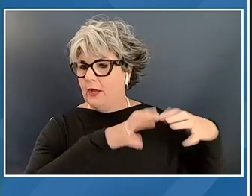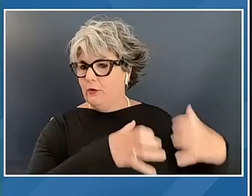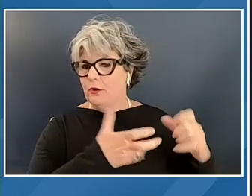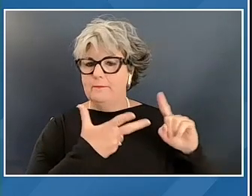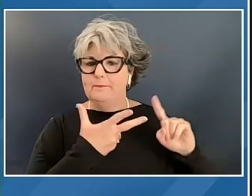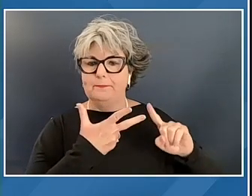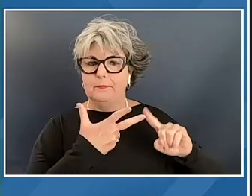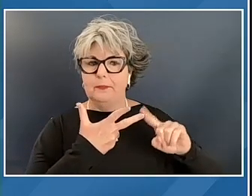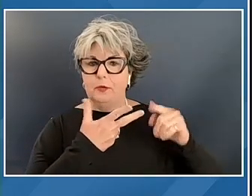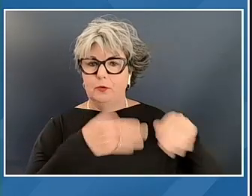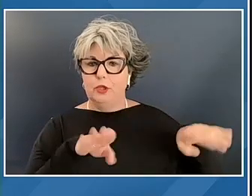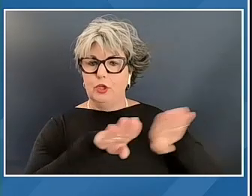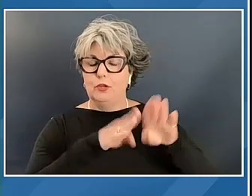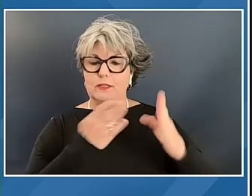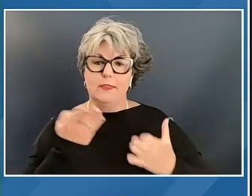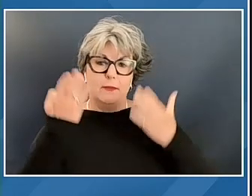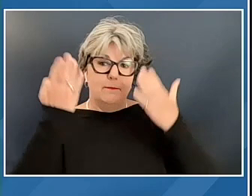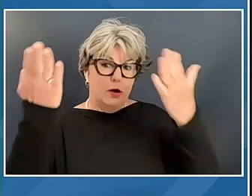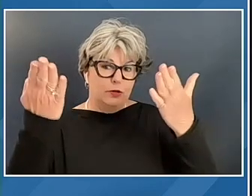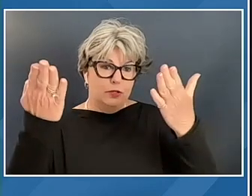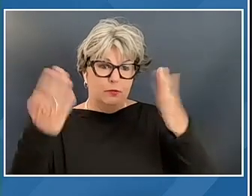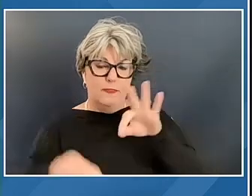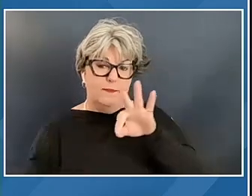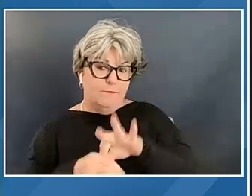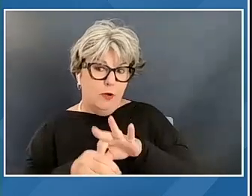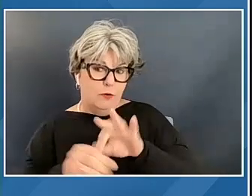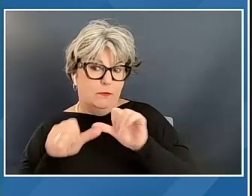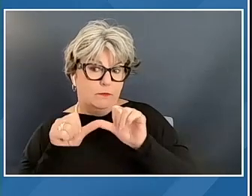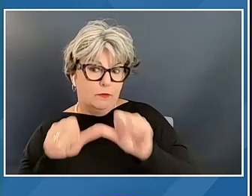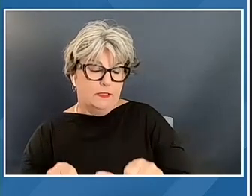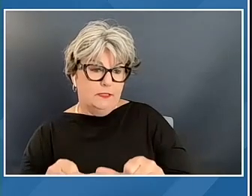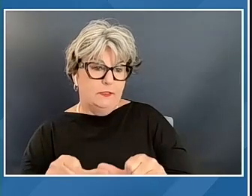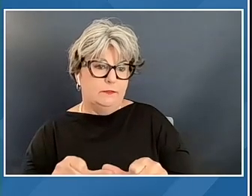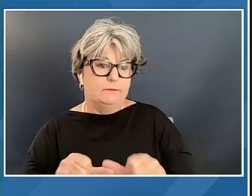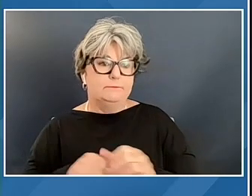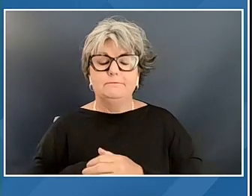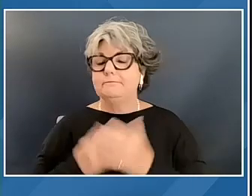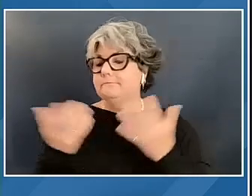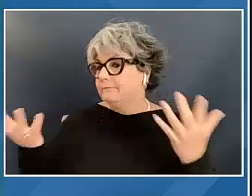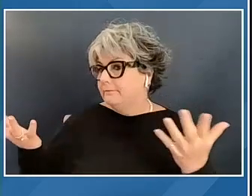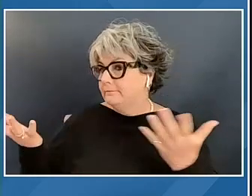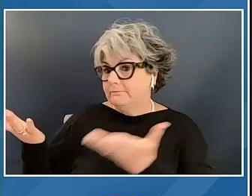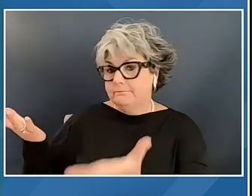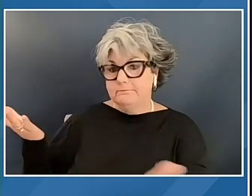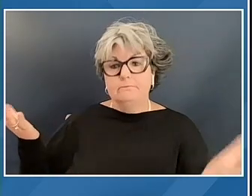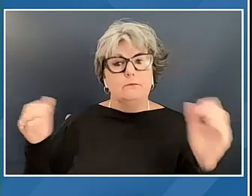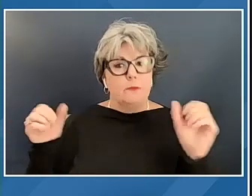out the motion with a vote before moving on? We can- that's what I'm asking. We certainly can do that.